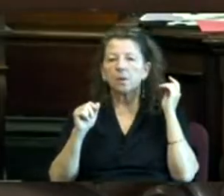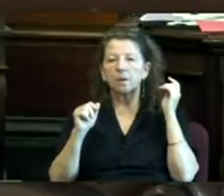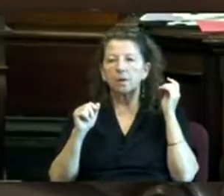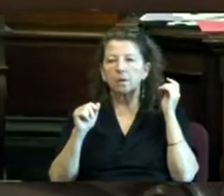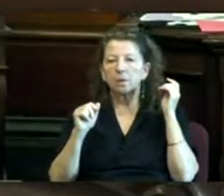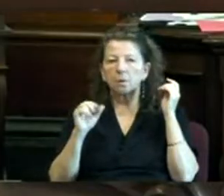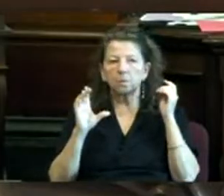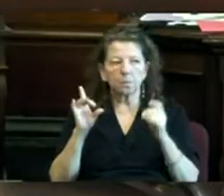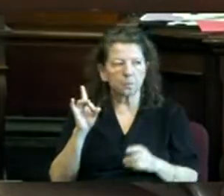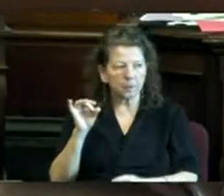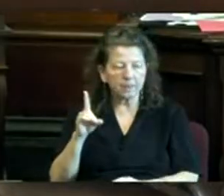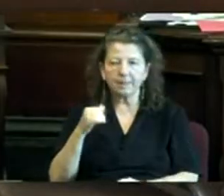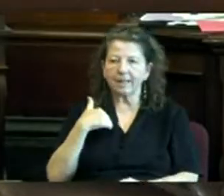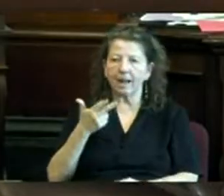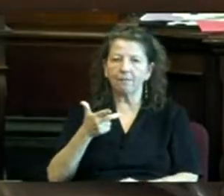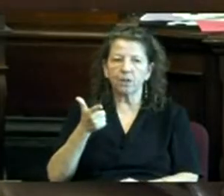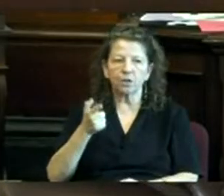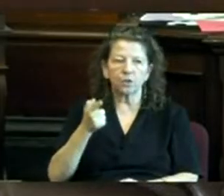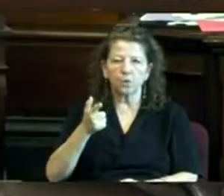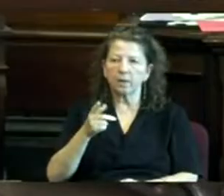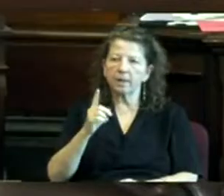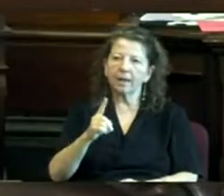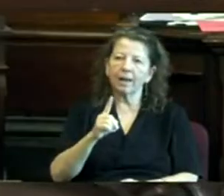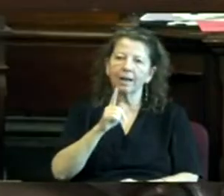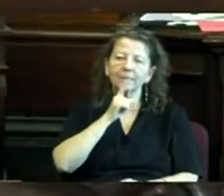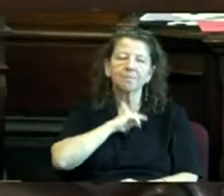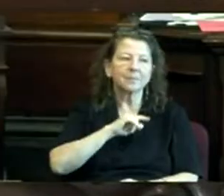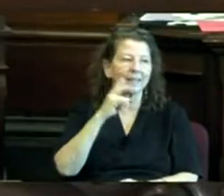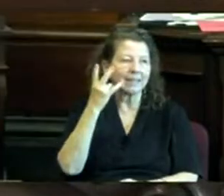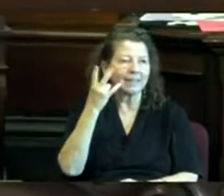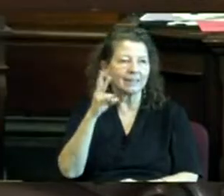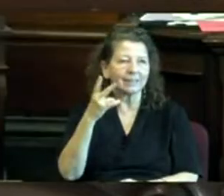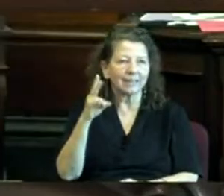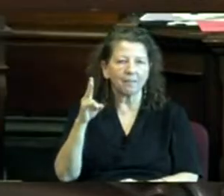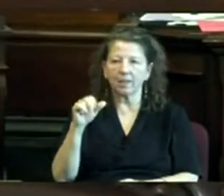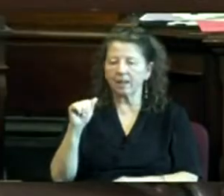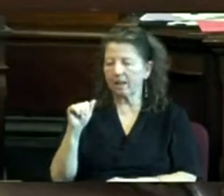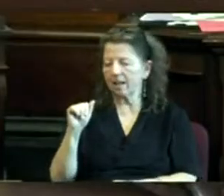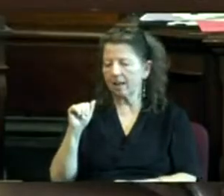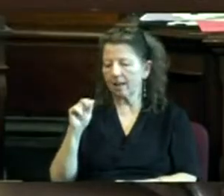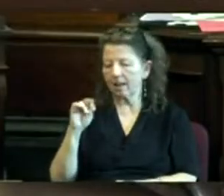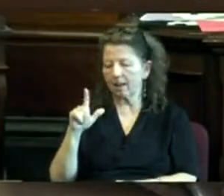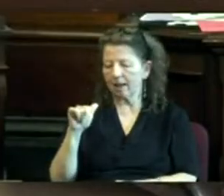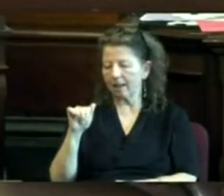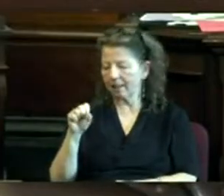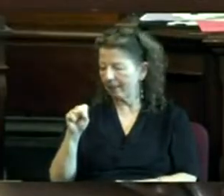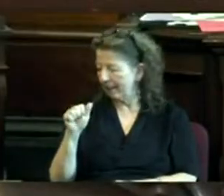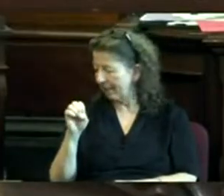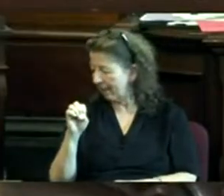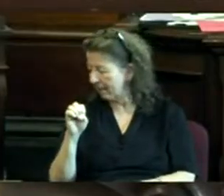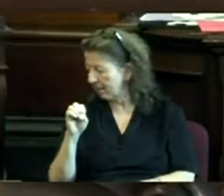safer lately. But we did have a